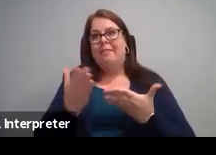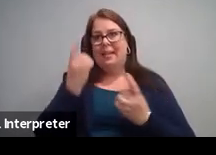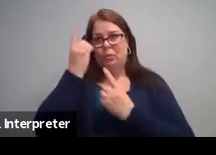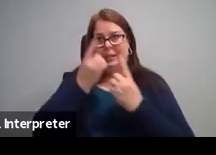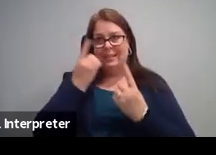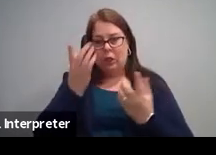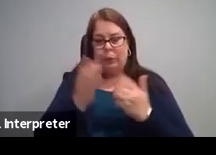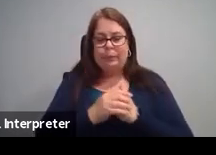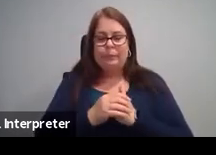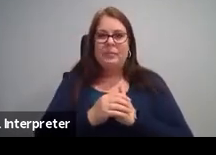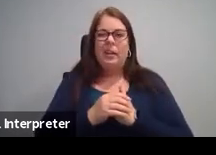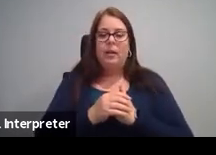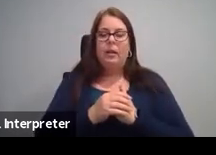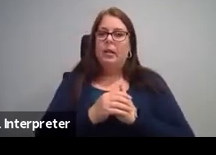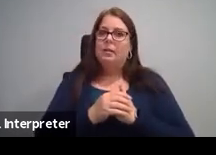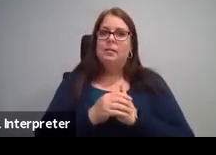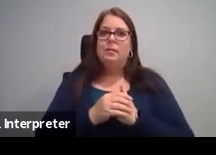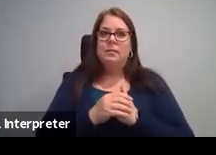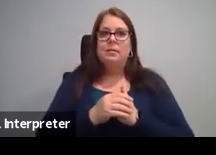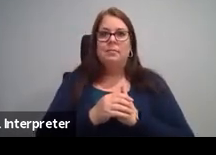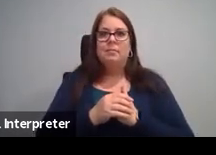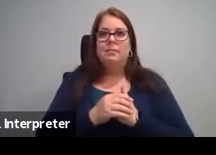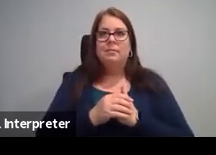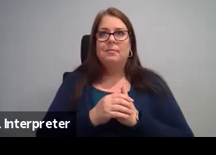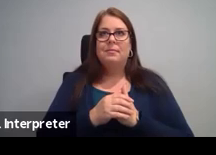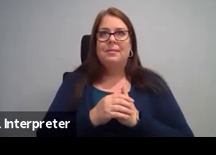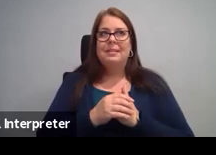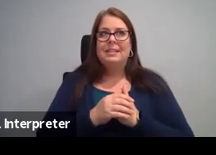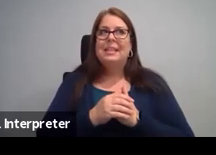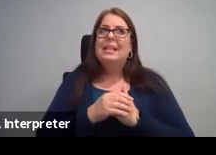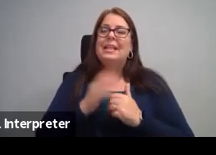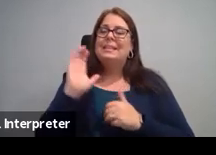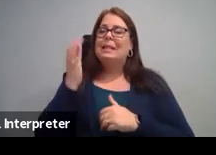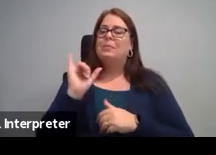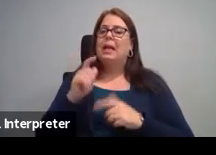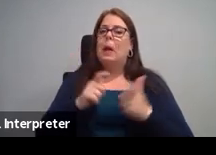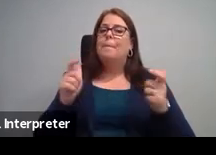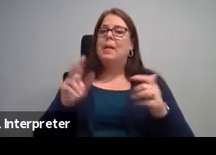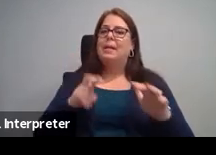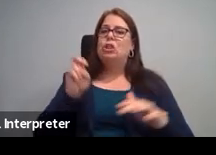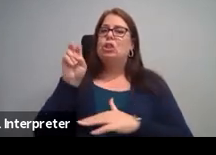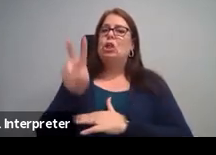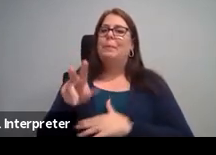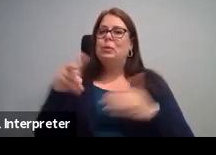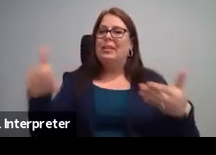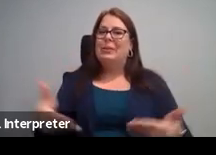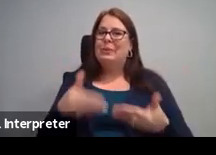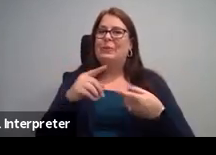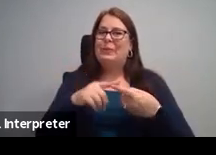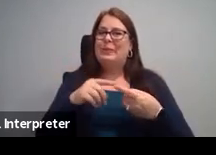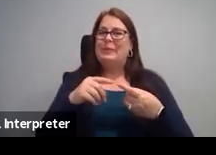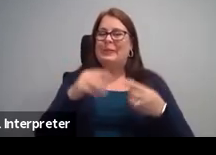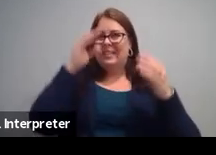Laurie Arnold: That that's a pretty heavy lift began to introduce that idea to some of the teacher teams. And that was a heavy lift it was it was a little overwhelming. So I don't necessarily recommend that